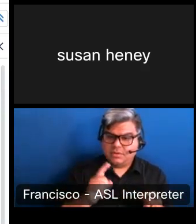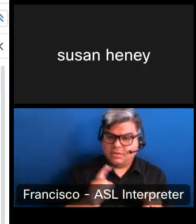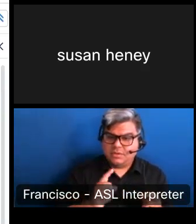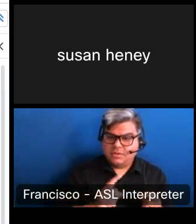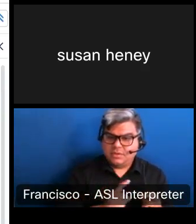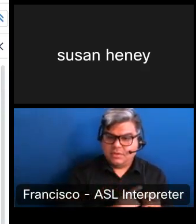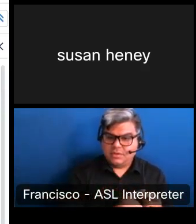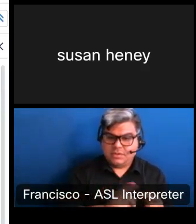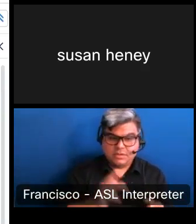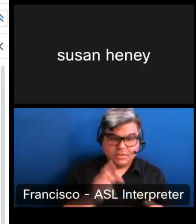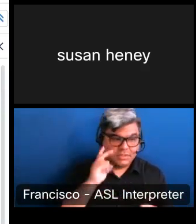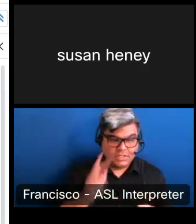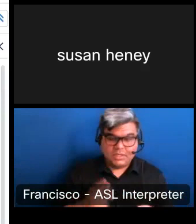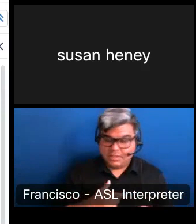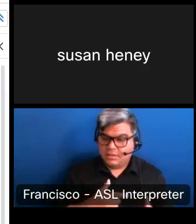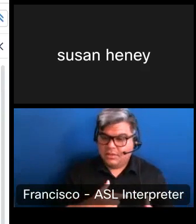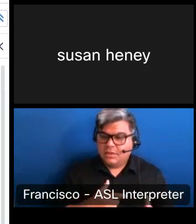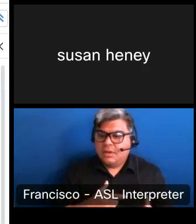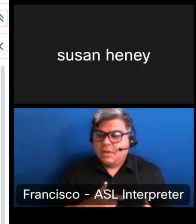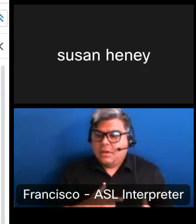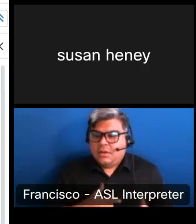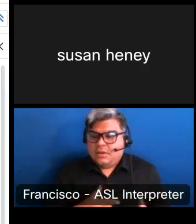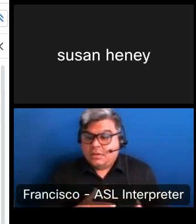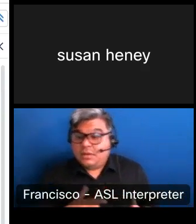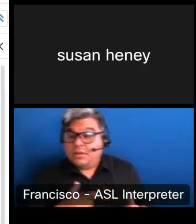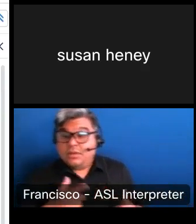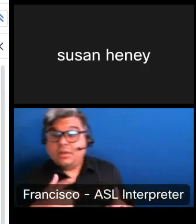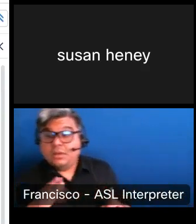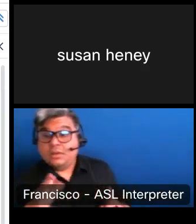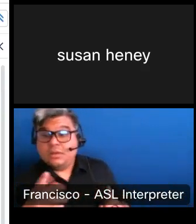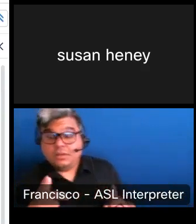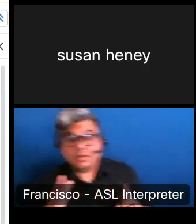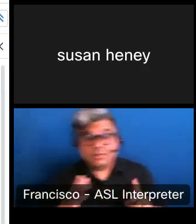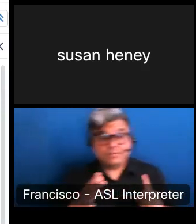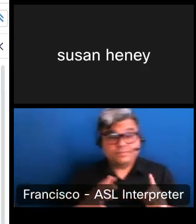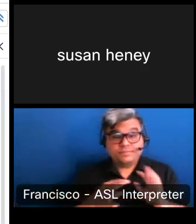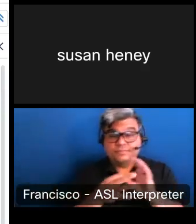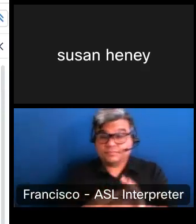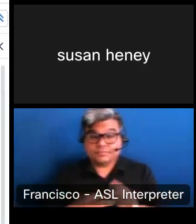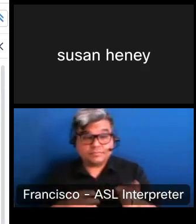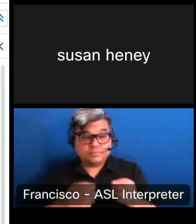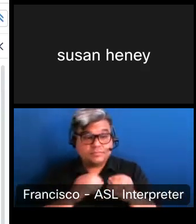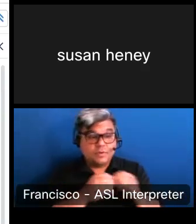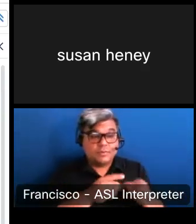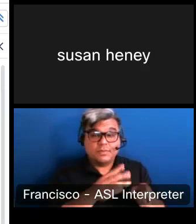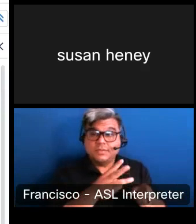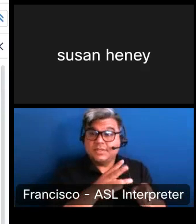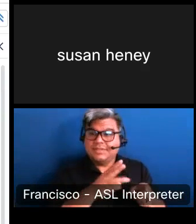All right, so we know based on this that tract number 16 is the tract that has the highest number